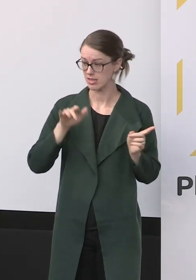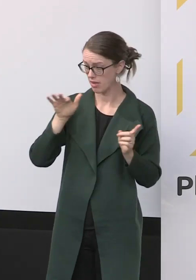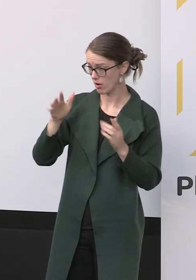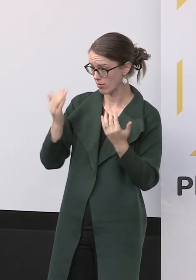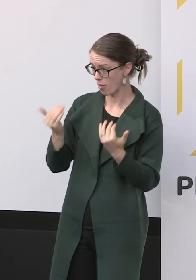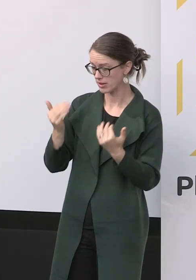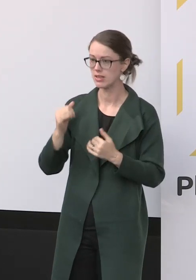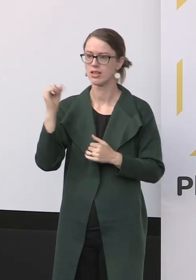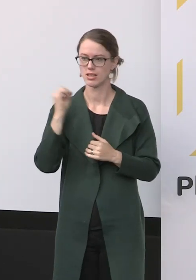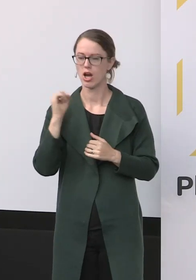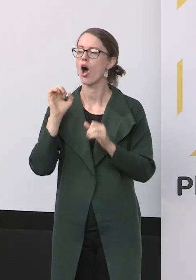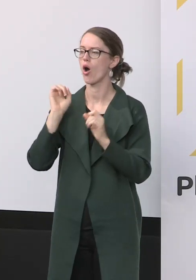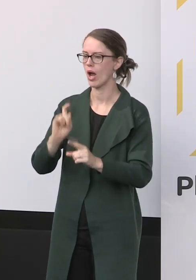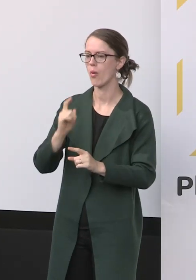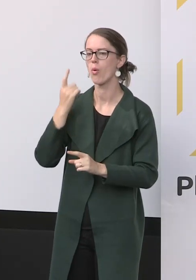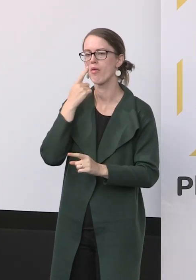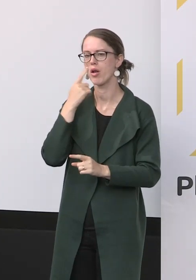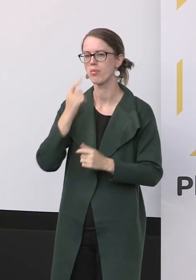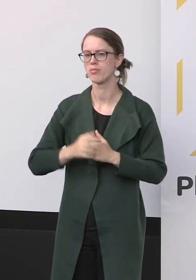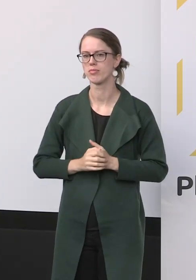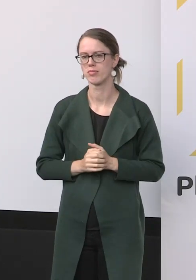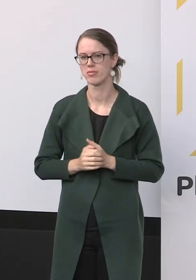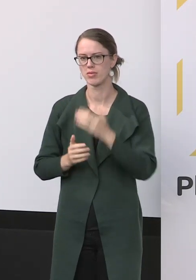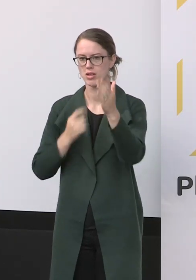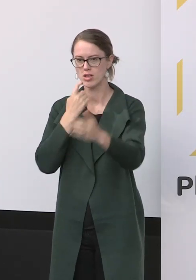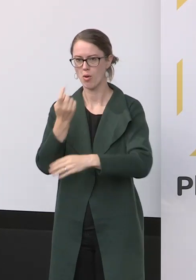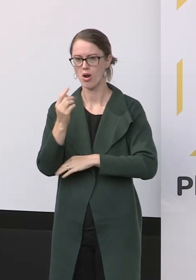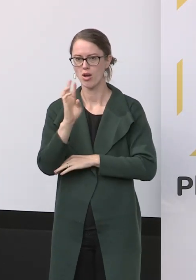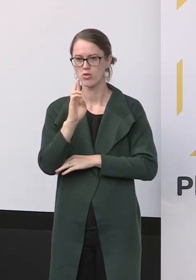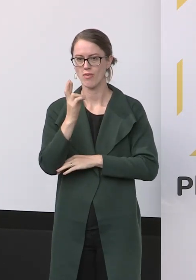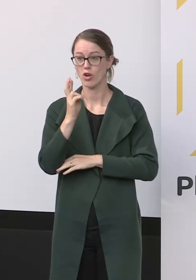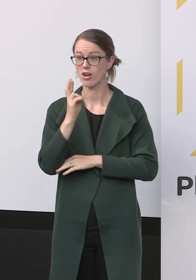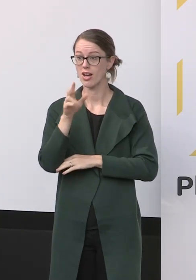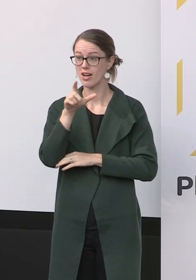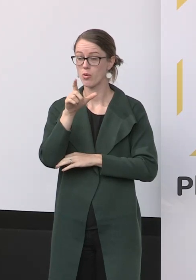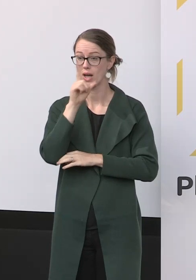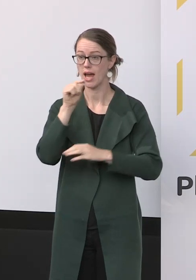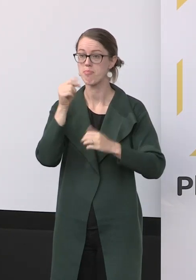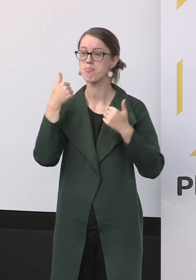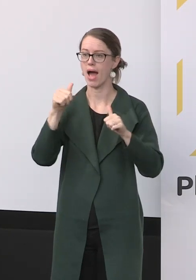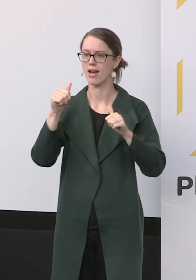in, or how much longer he'd be there for. And he's there at the moment, is he? Yeah.